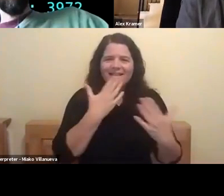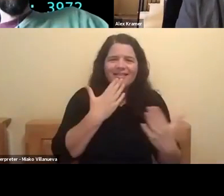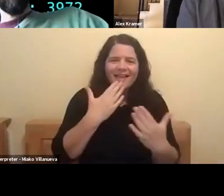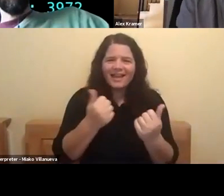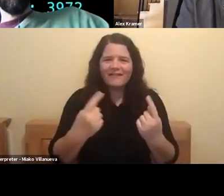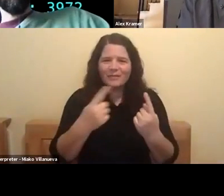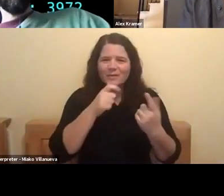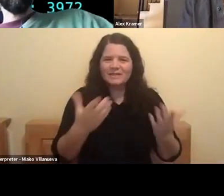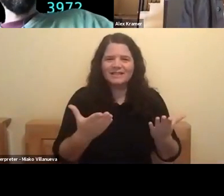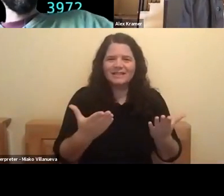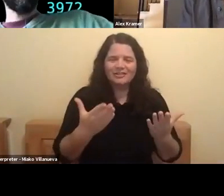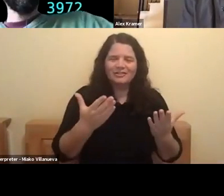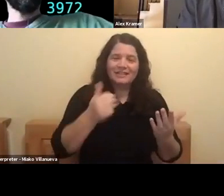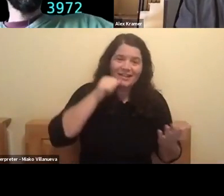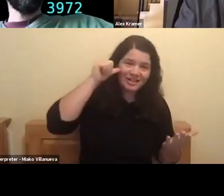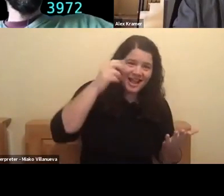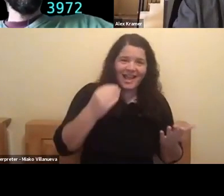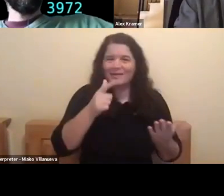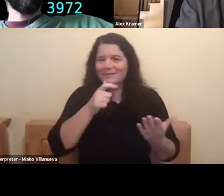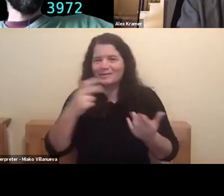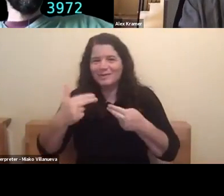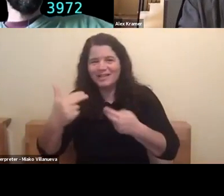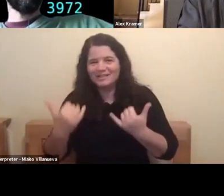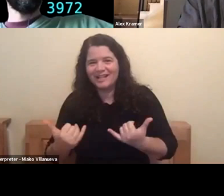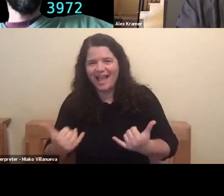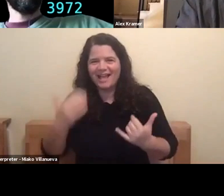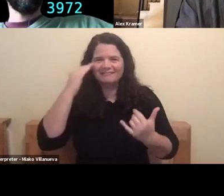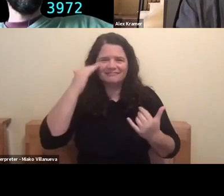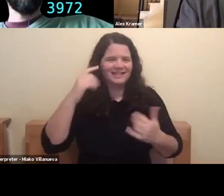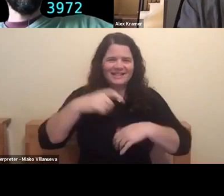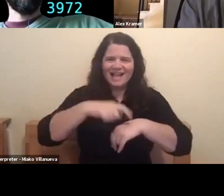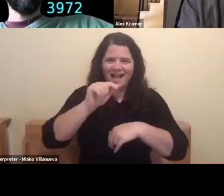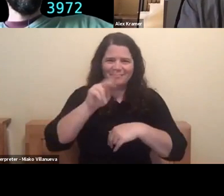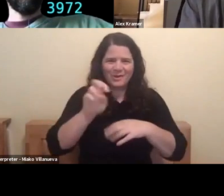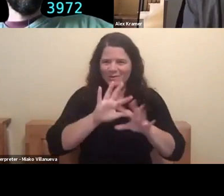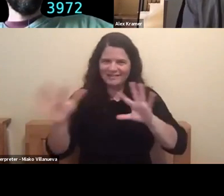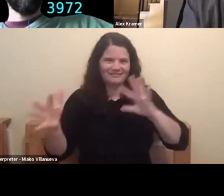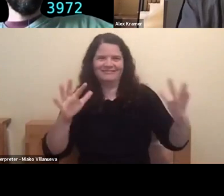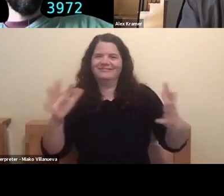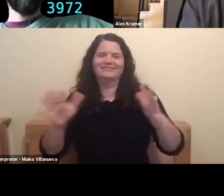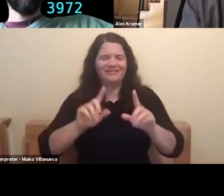despite all the crazy time zone stuff that's going on with this webinar so first up we